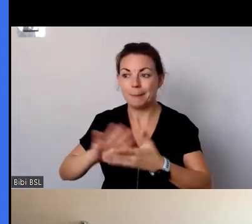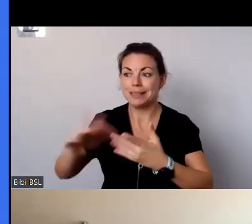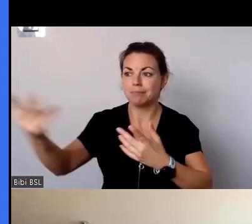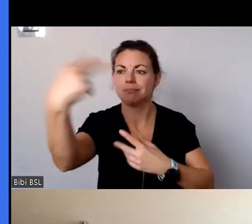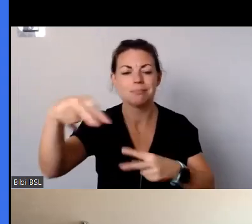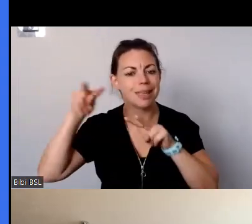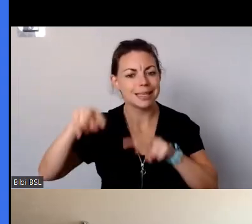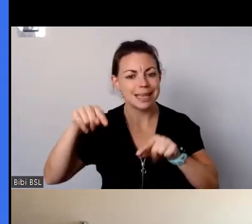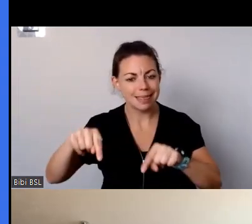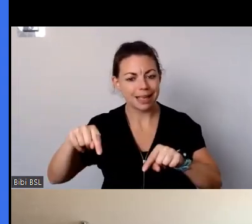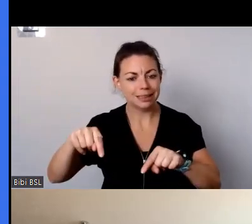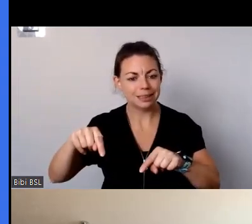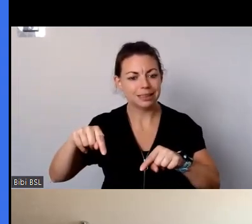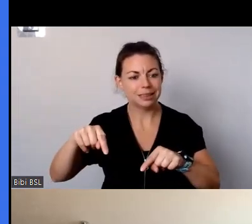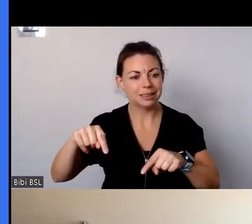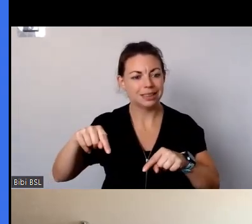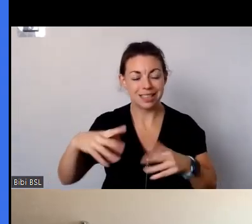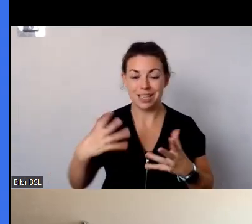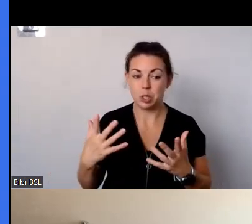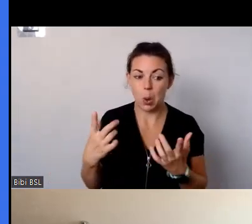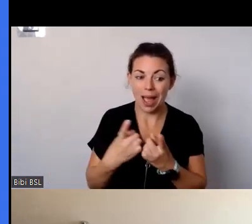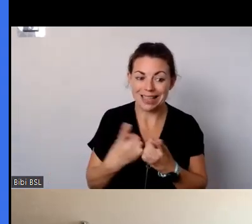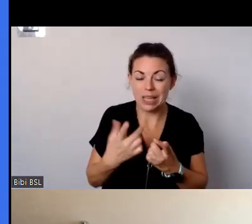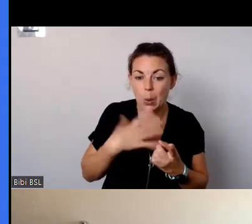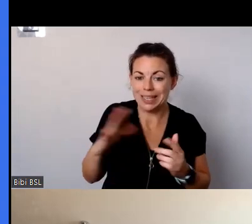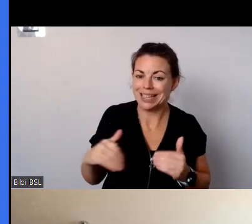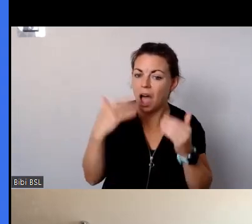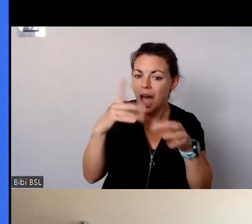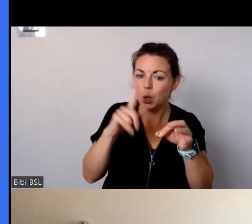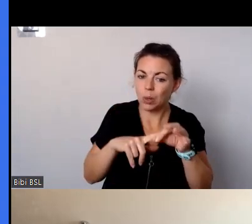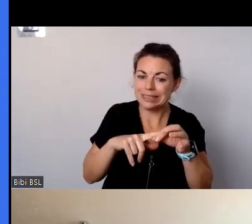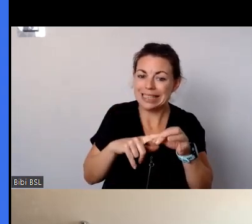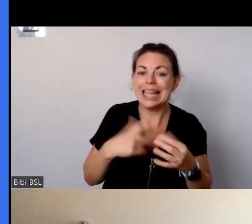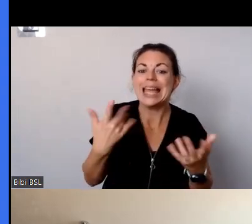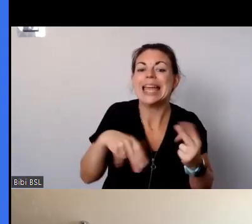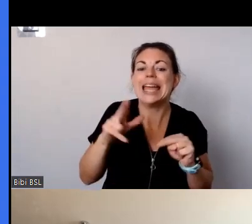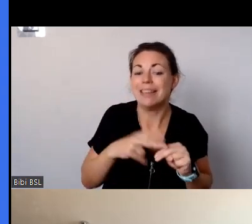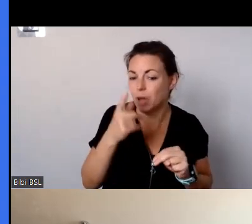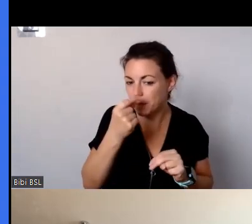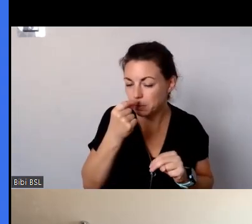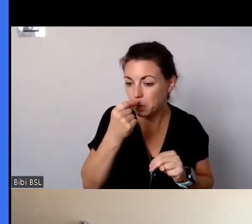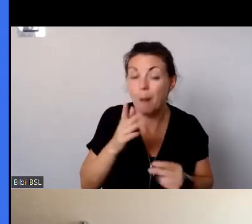Ideally, the assets would be a high quality, but we know that's not always possible. They don't need to be as long as they do a good job